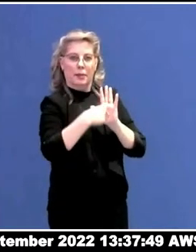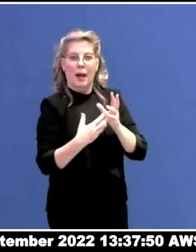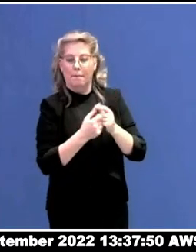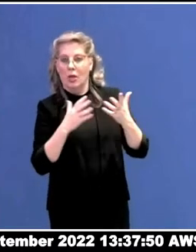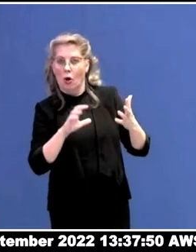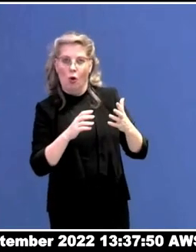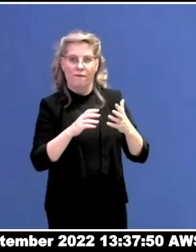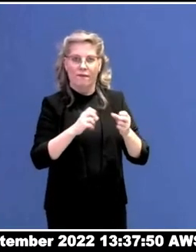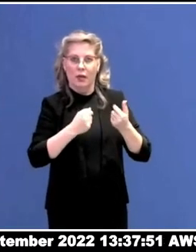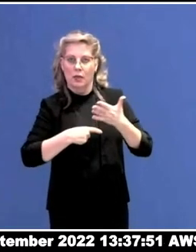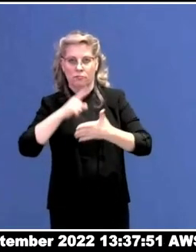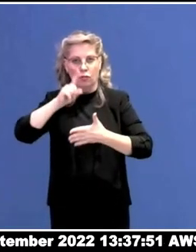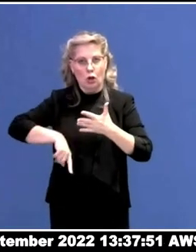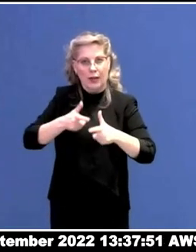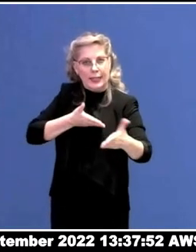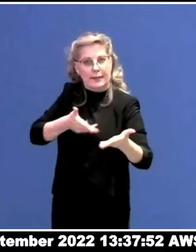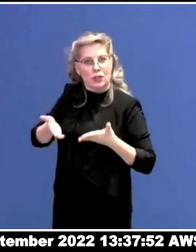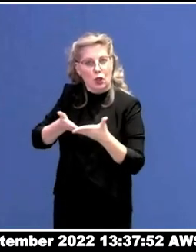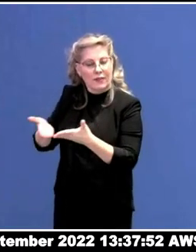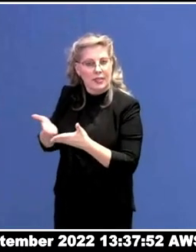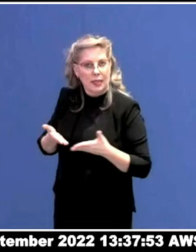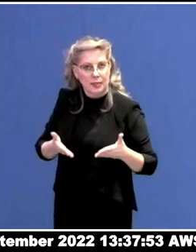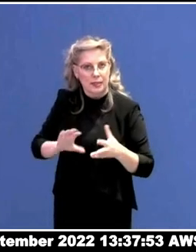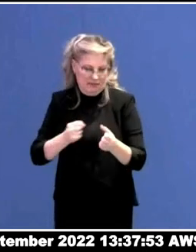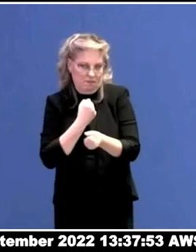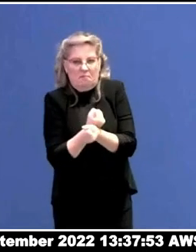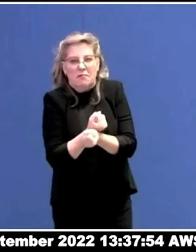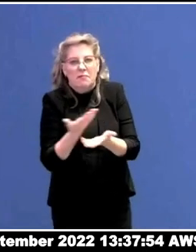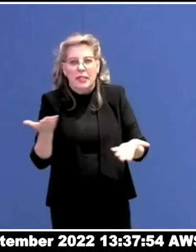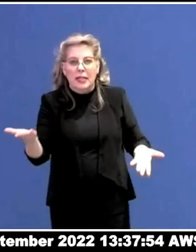whatever you want to call it, and then external organisations, whether they were